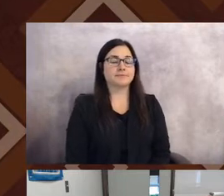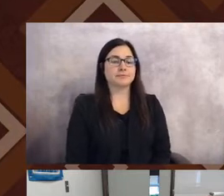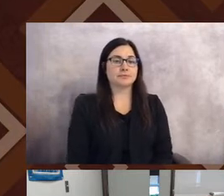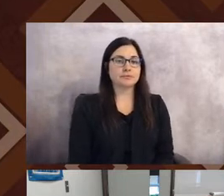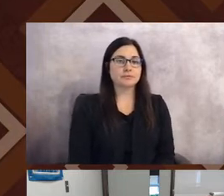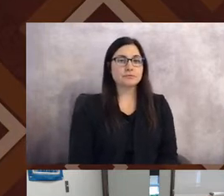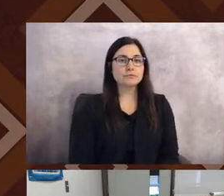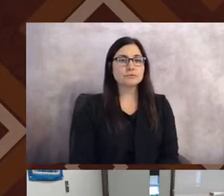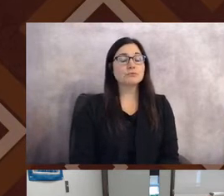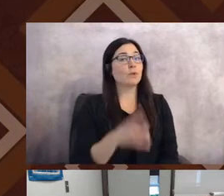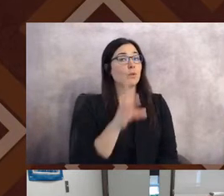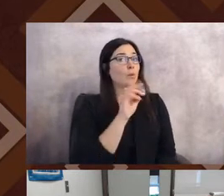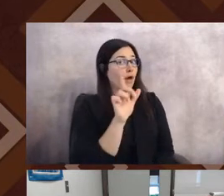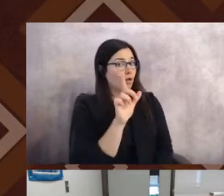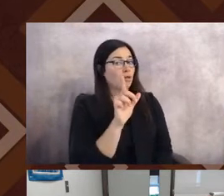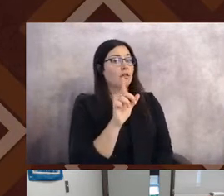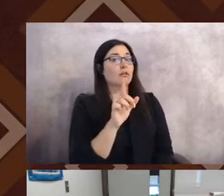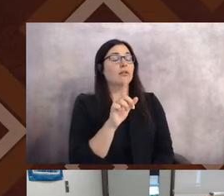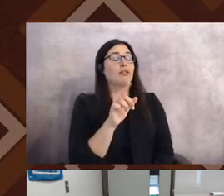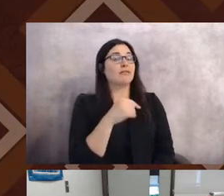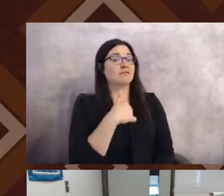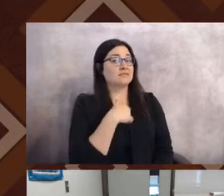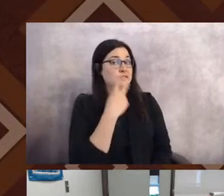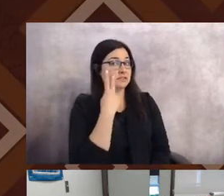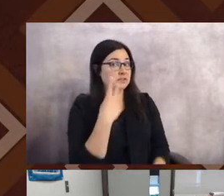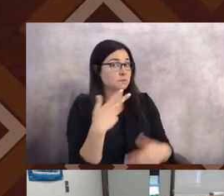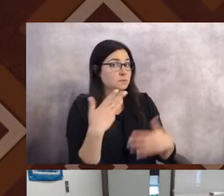Well, from what I'm seeing here, these are are